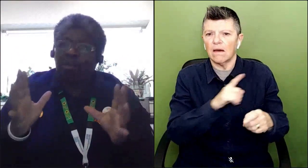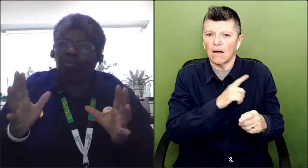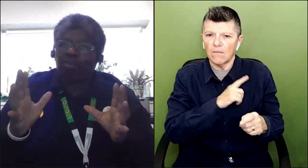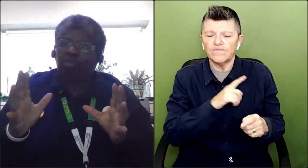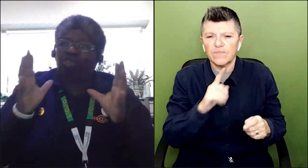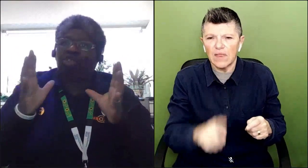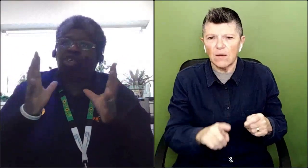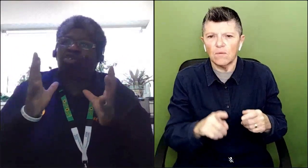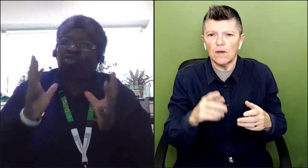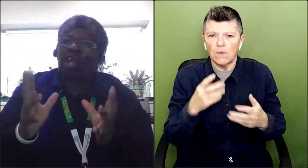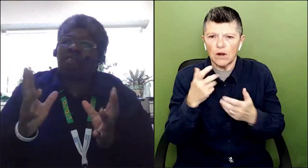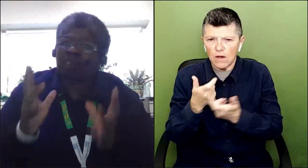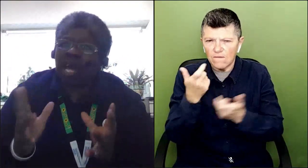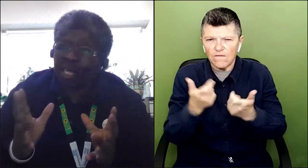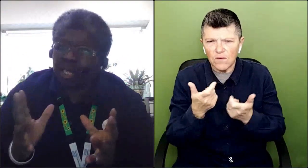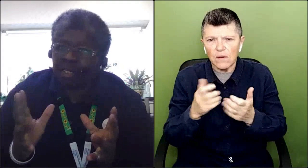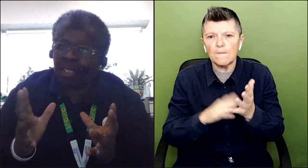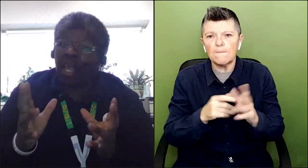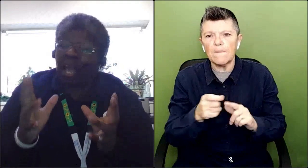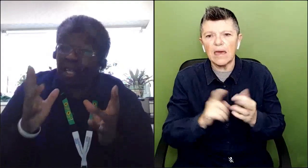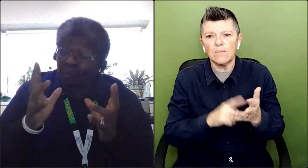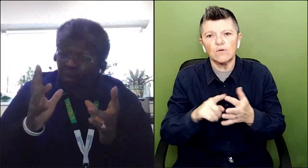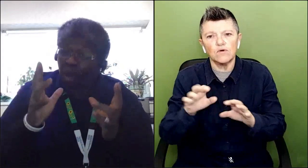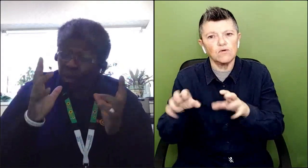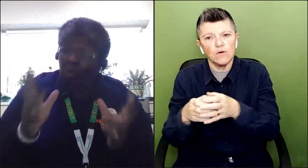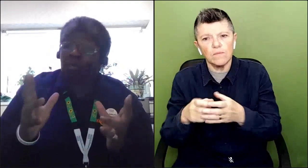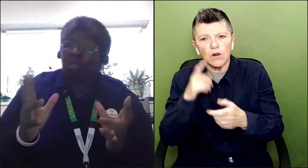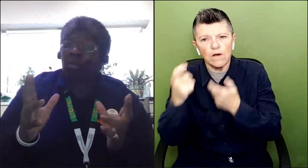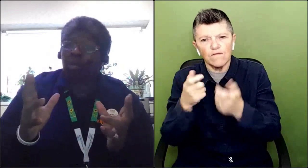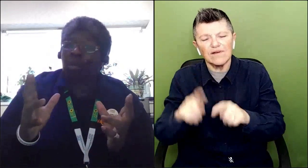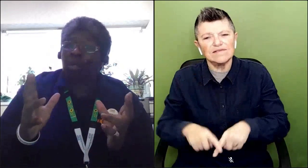We've just got to try and find it, and we will do.